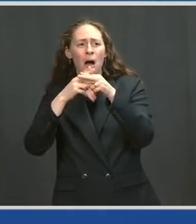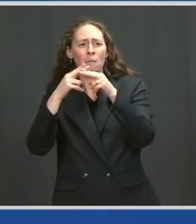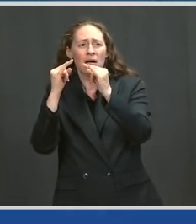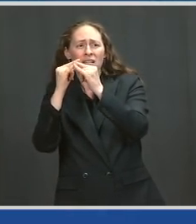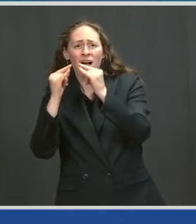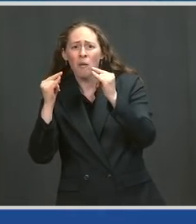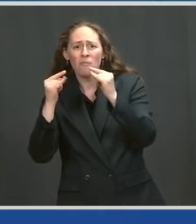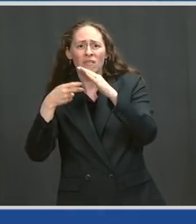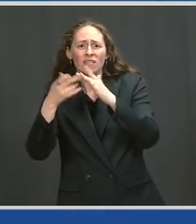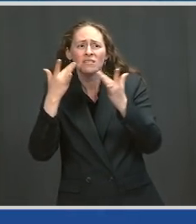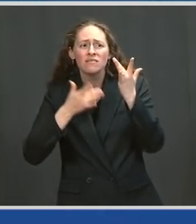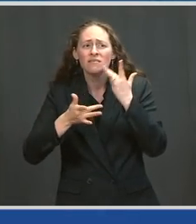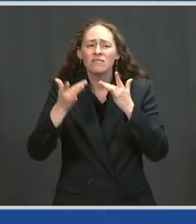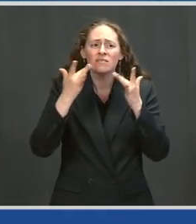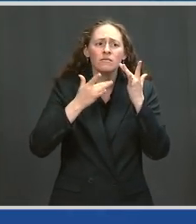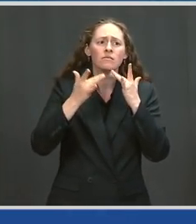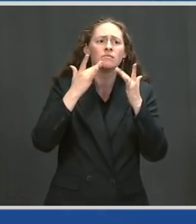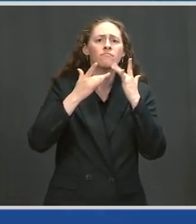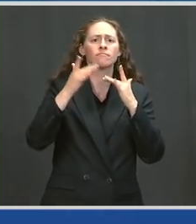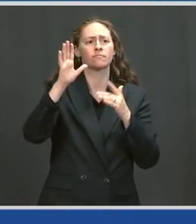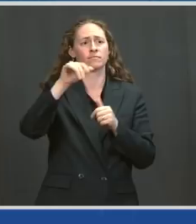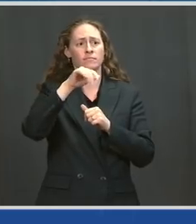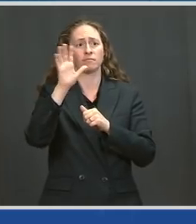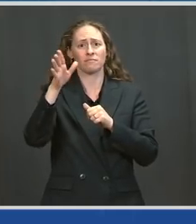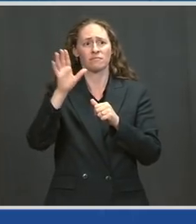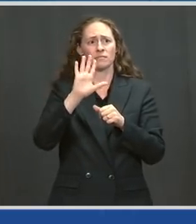or we'll come and get you." That's a survivor story.